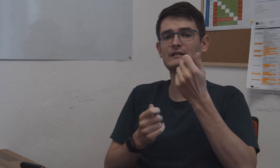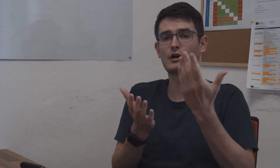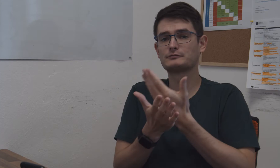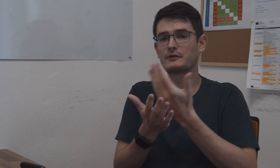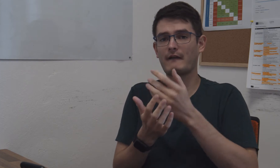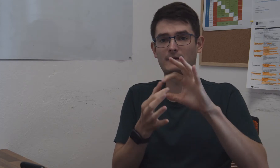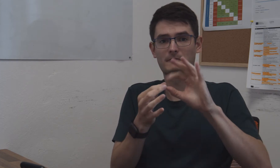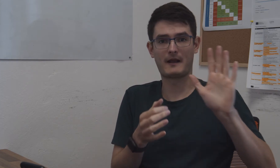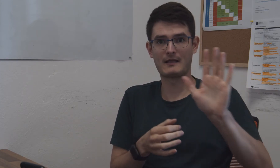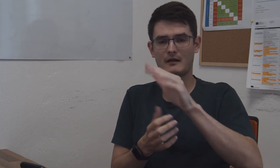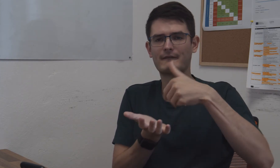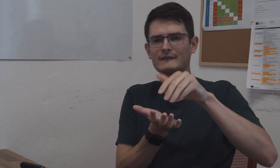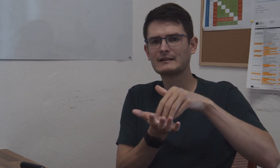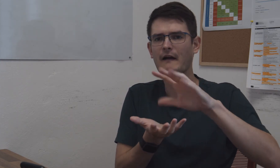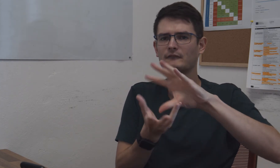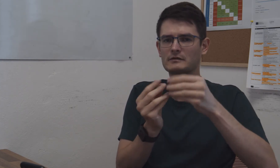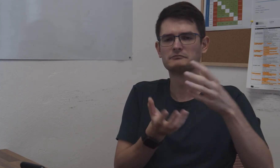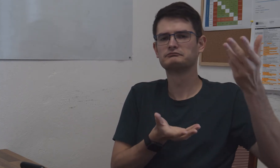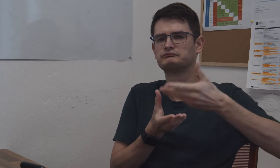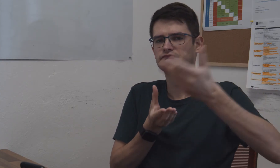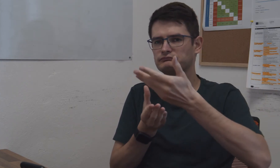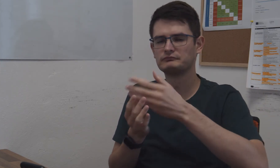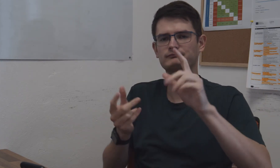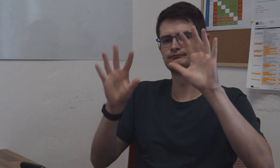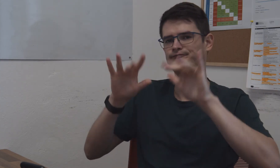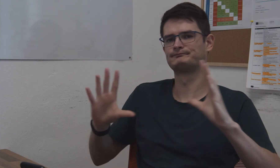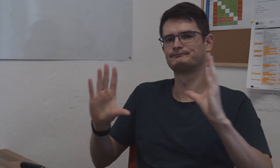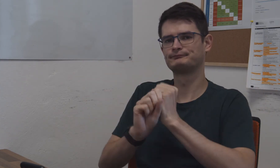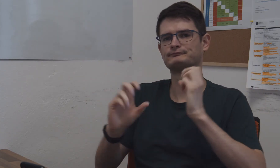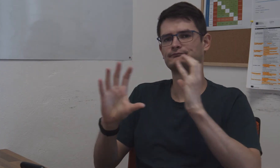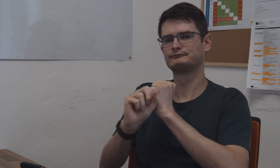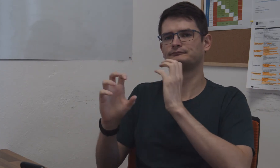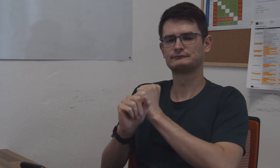I will prepare a financial report on each partner, summarize their expenditure documents and summarize them.